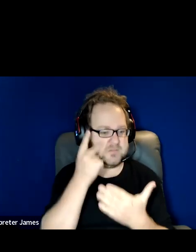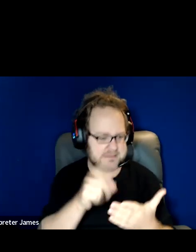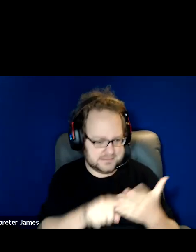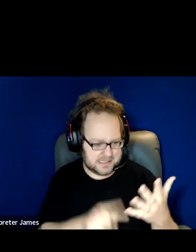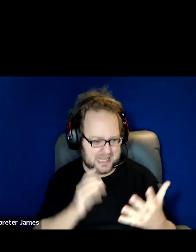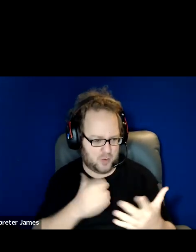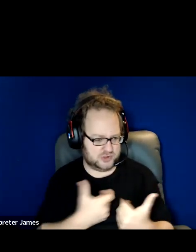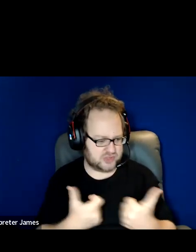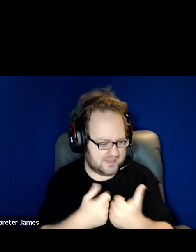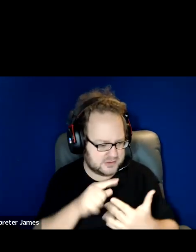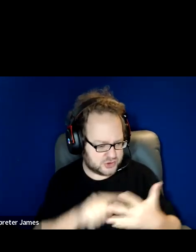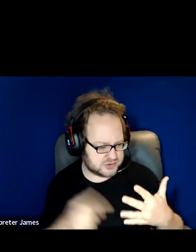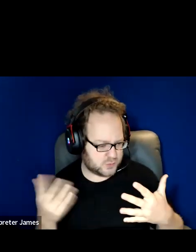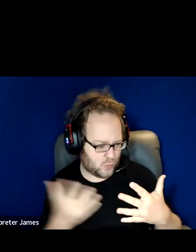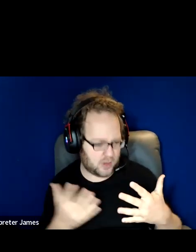or a vaccine distribution perspective.